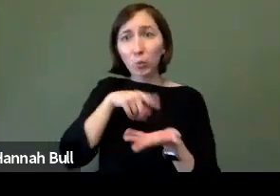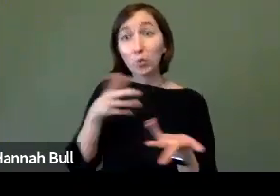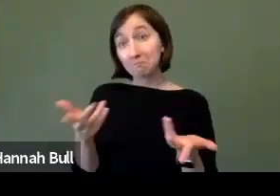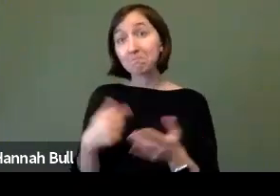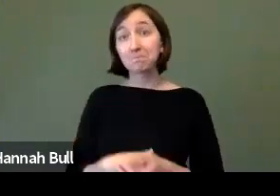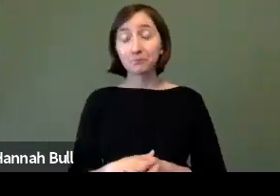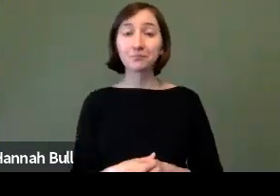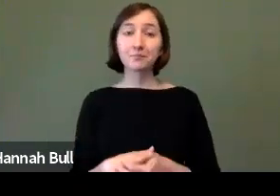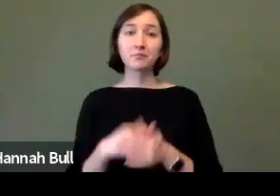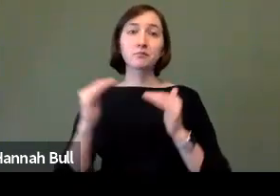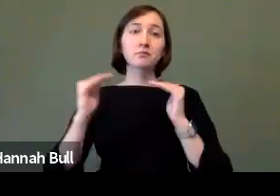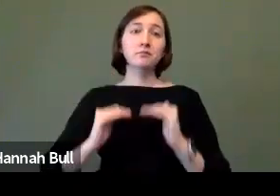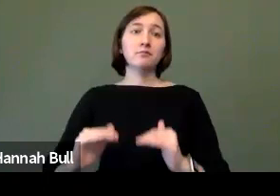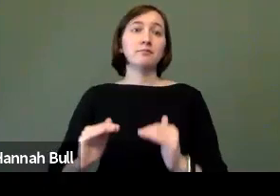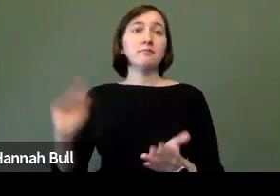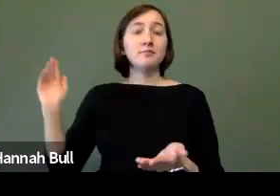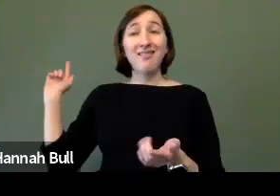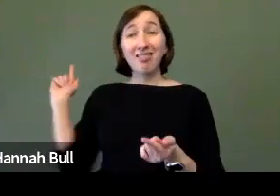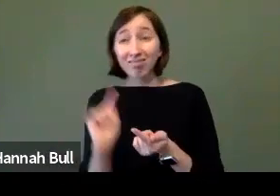A low ability of care attendants.